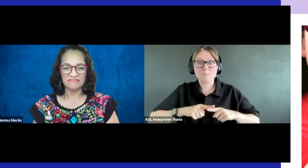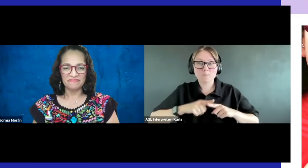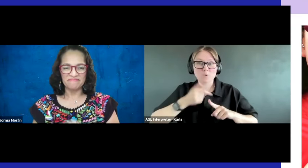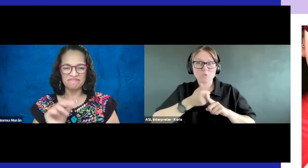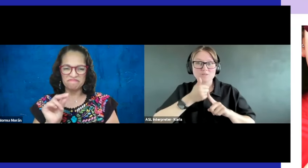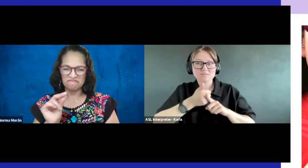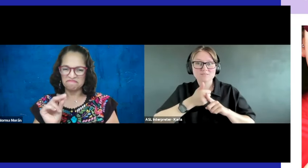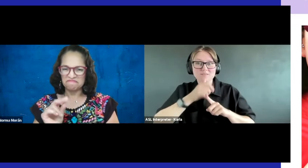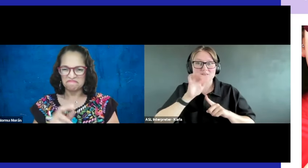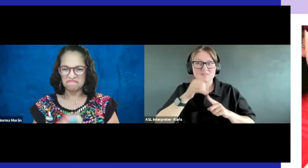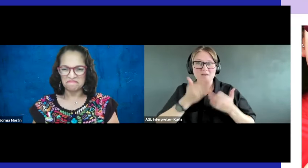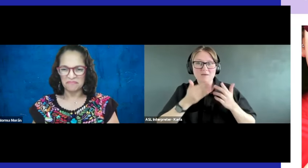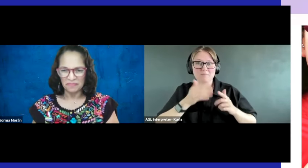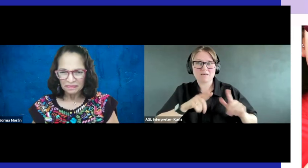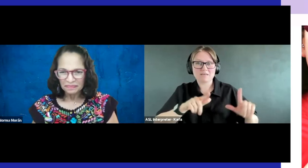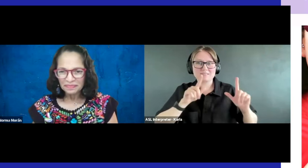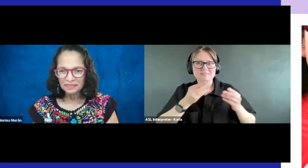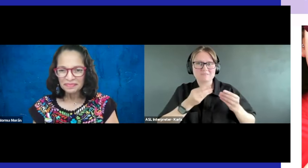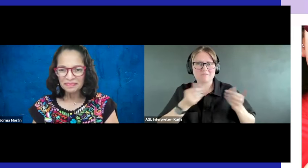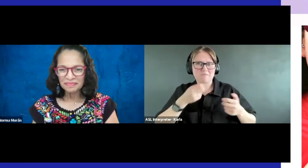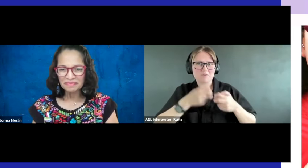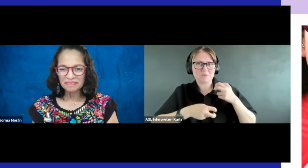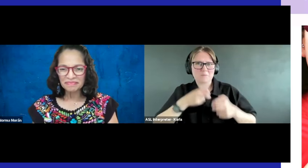might solve this problem but we can try that